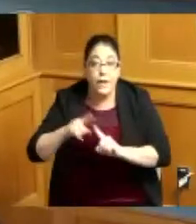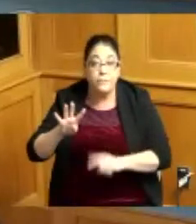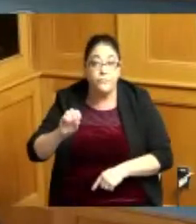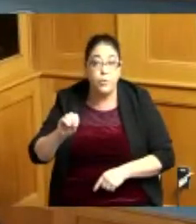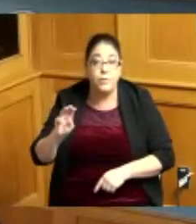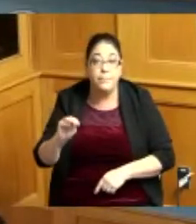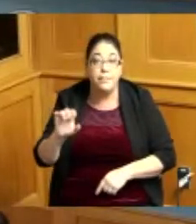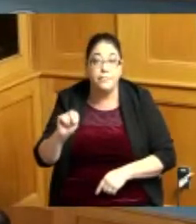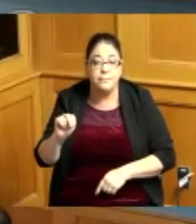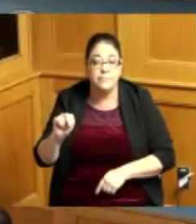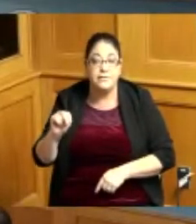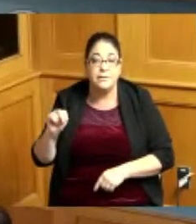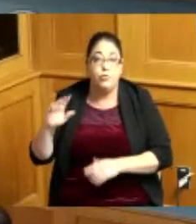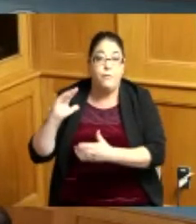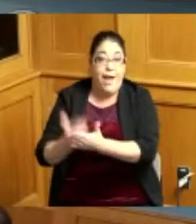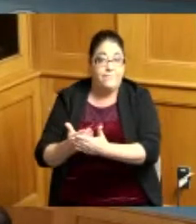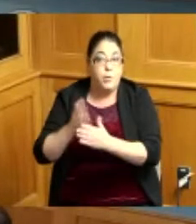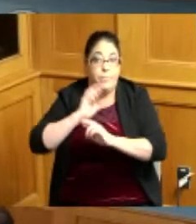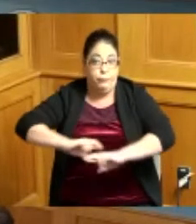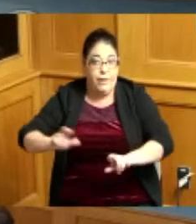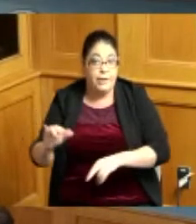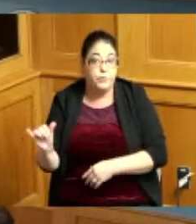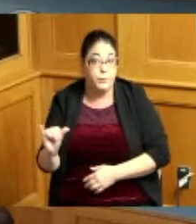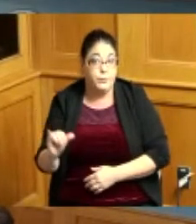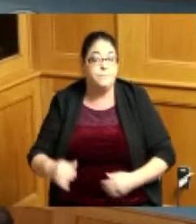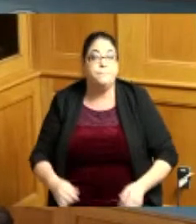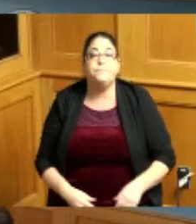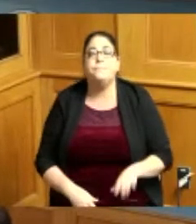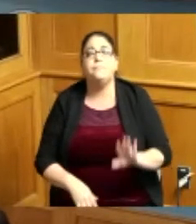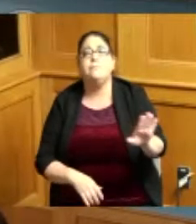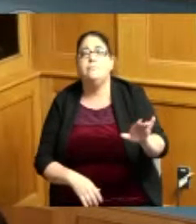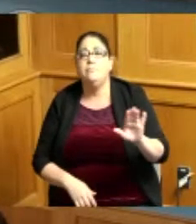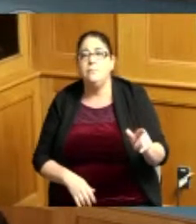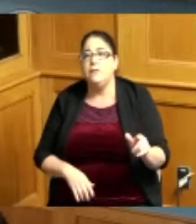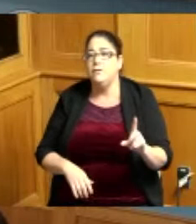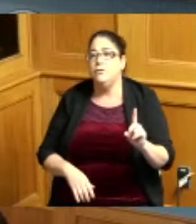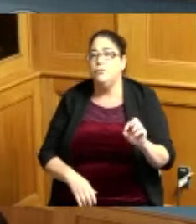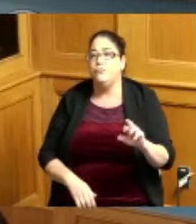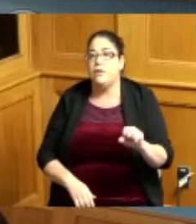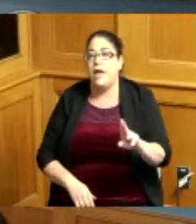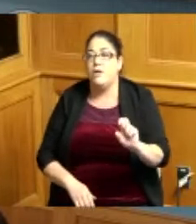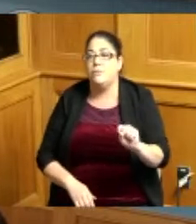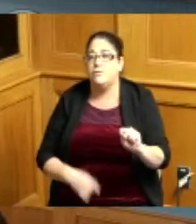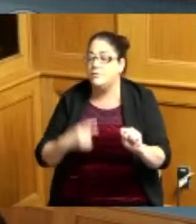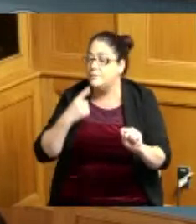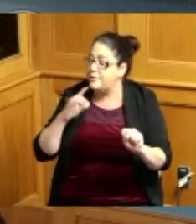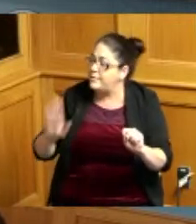question since he's here related to this so Michael we have asked you a number of times